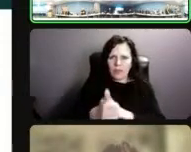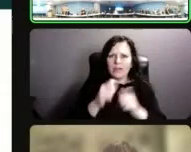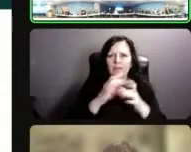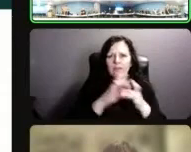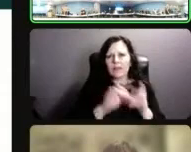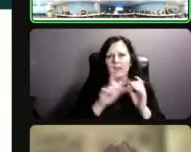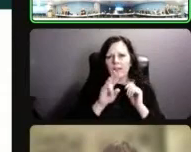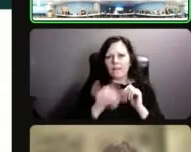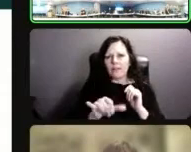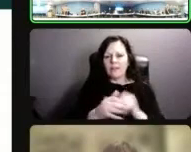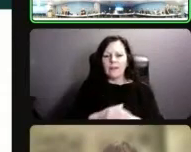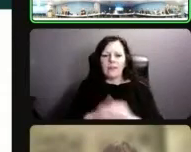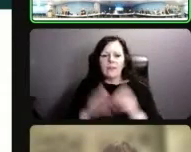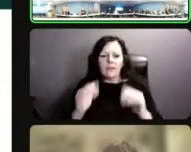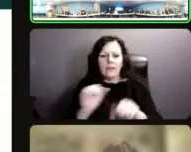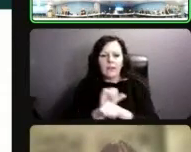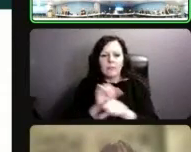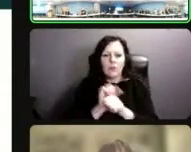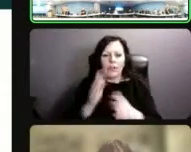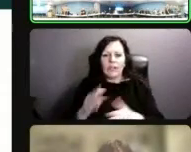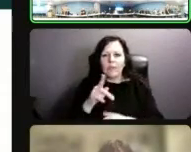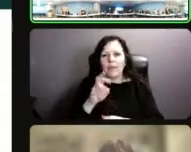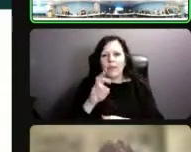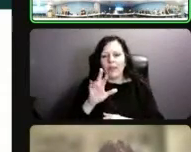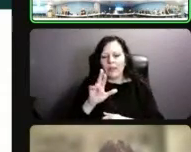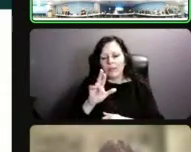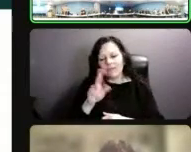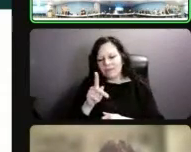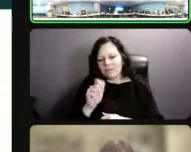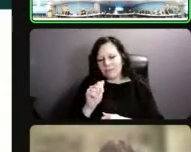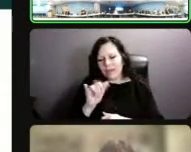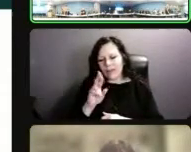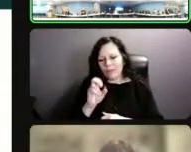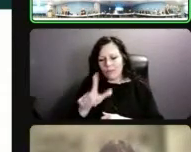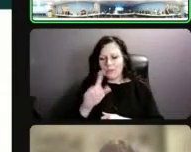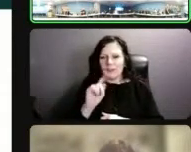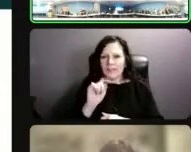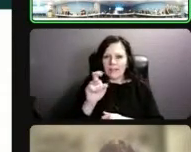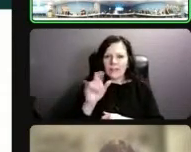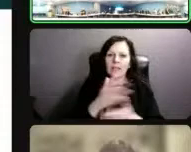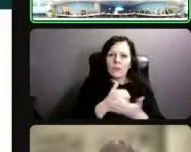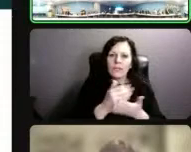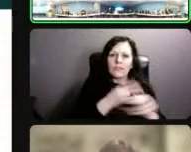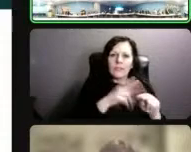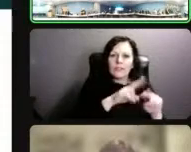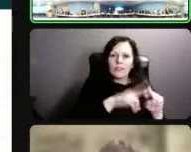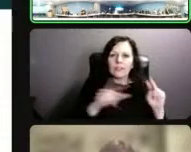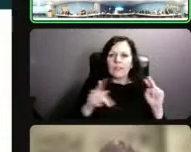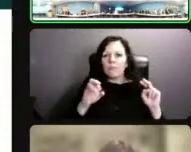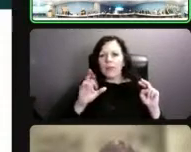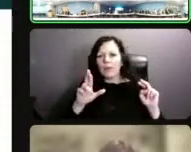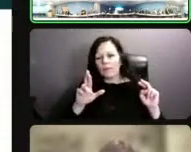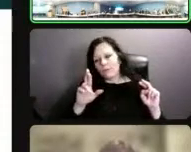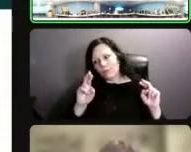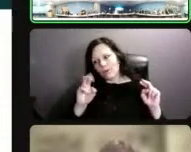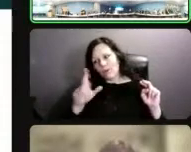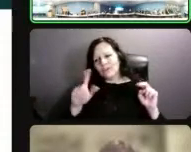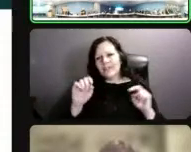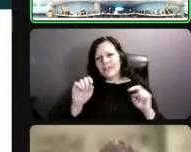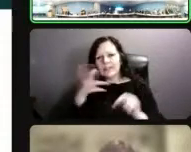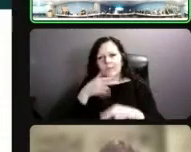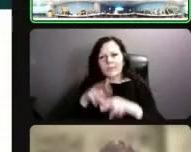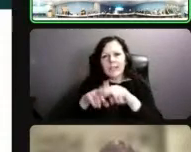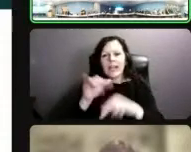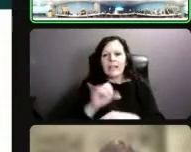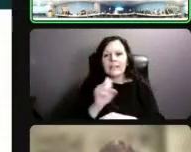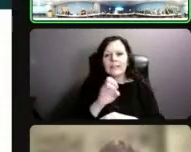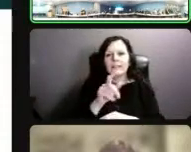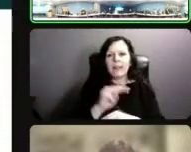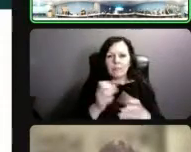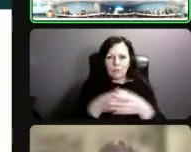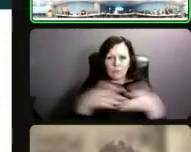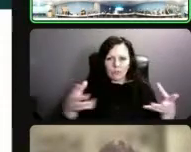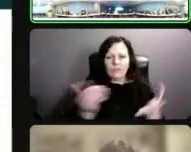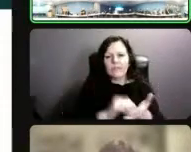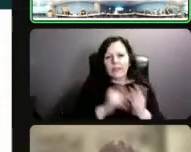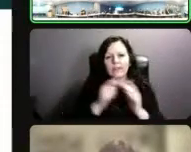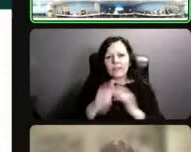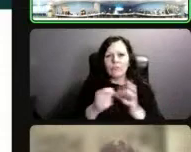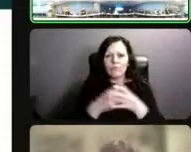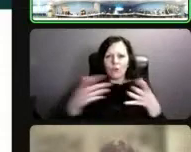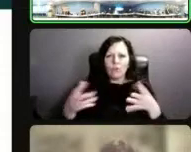SO I'D BE VY CAREFUL ABOUT